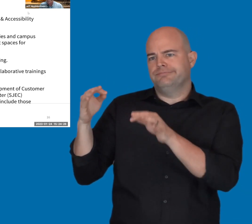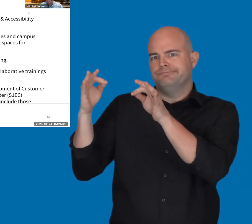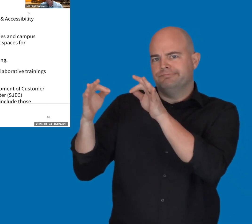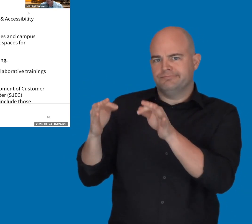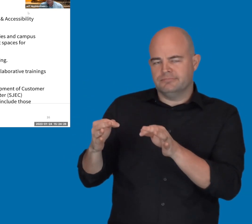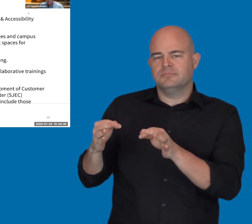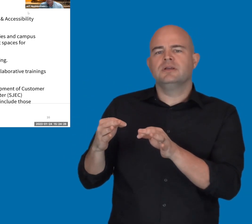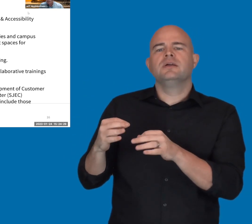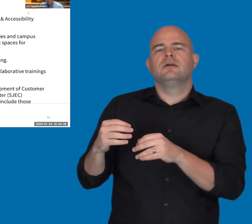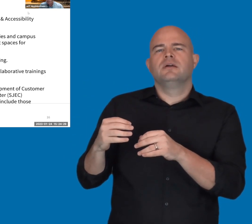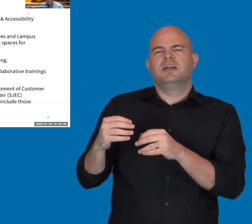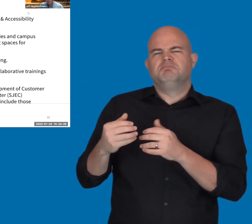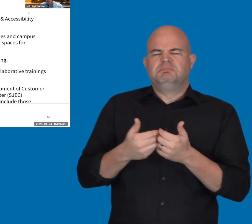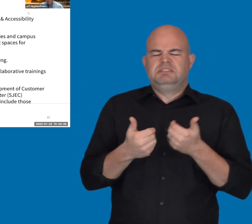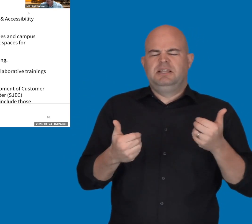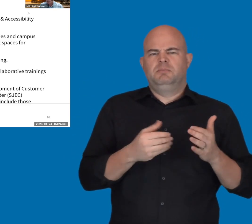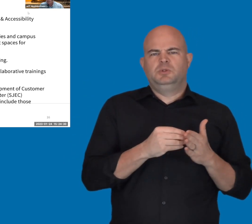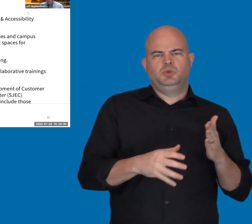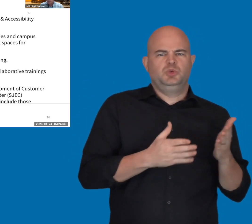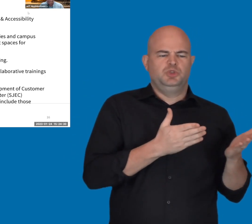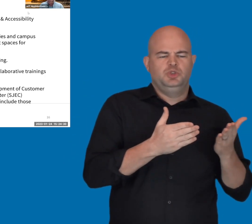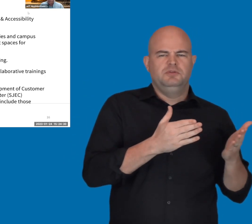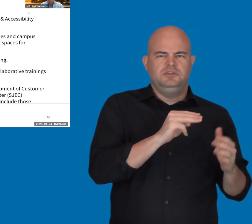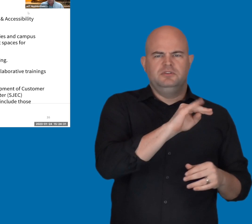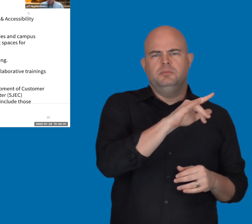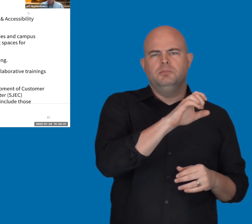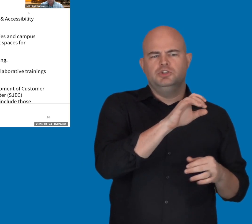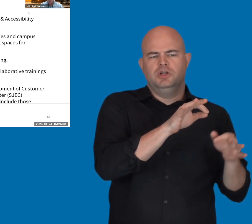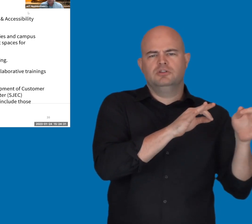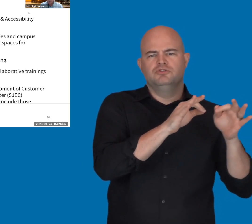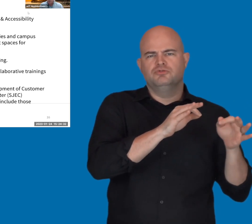of equipment that fall through the cracks because it's not something that we have in writing